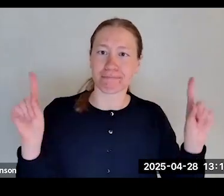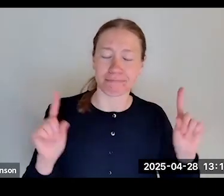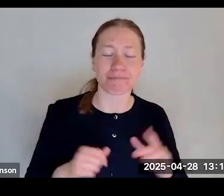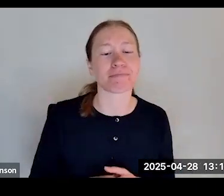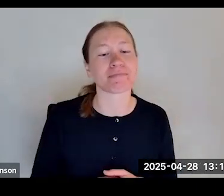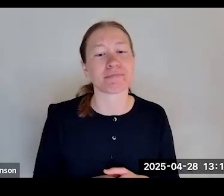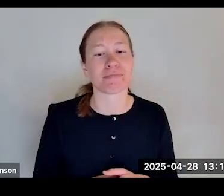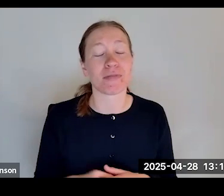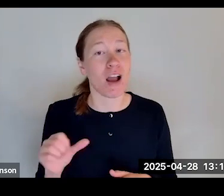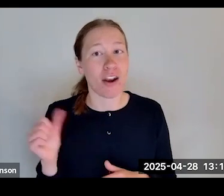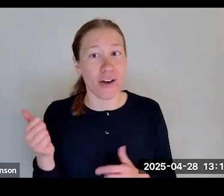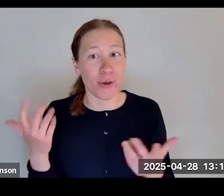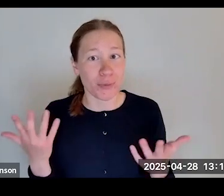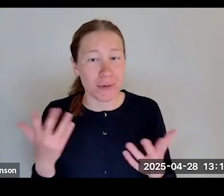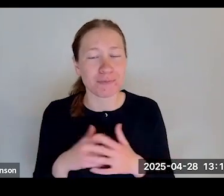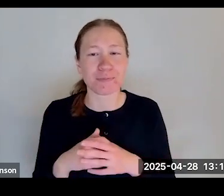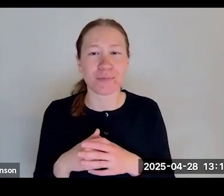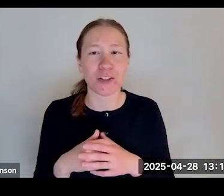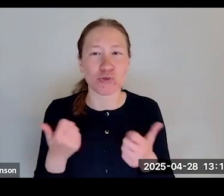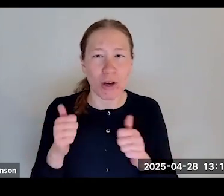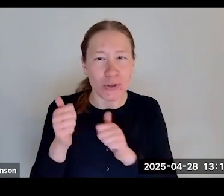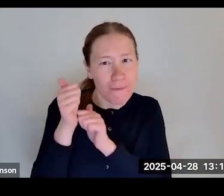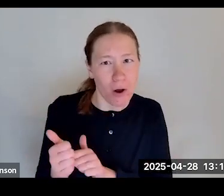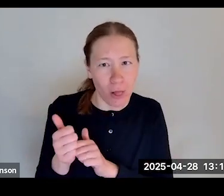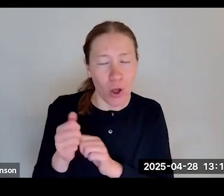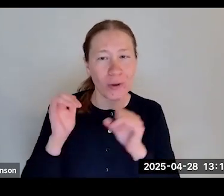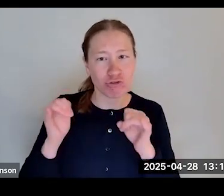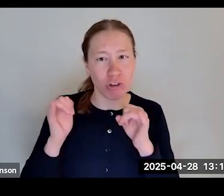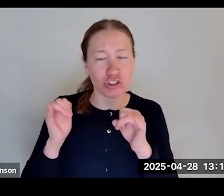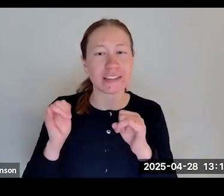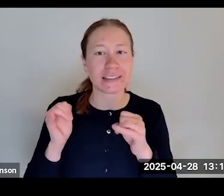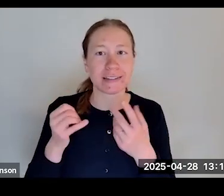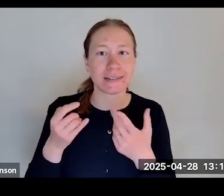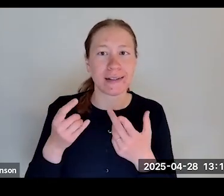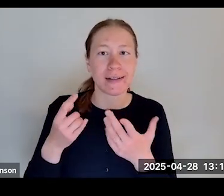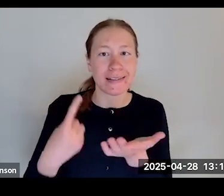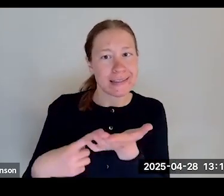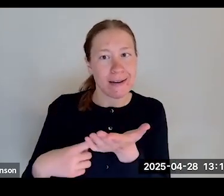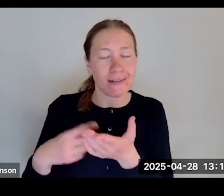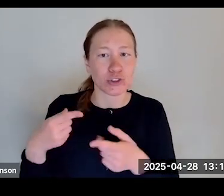Another one was completing instructions that are provided in meetings. This is another barrier reported by the employee.